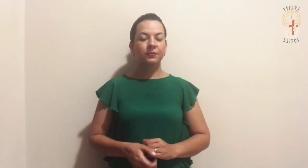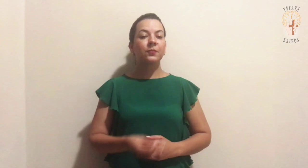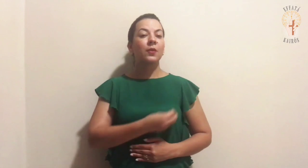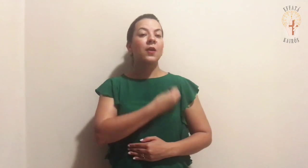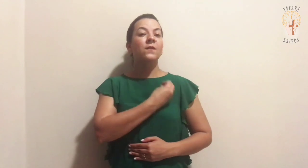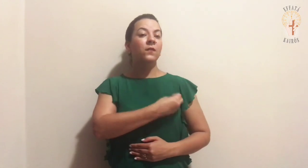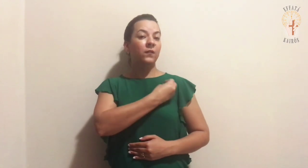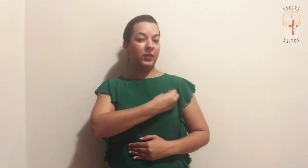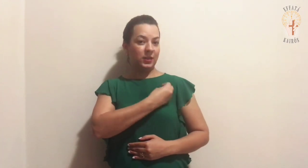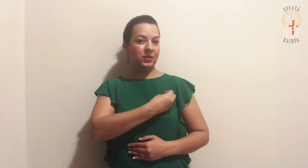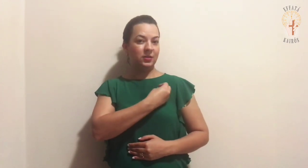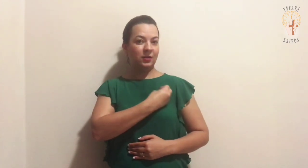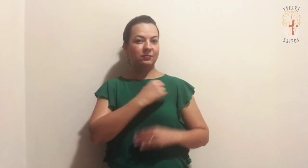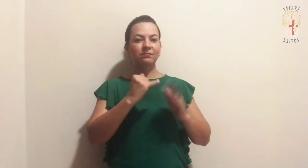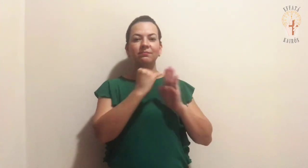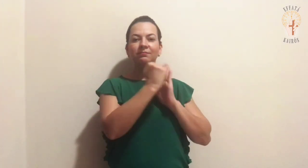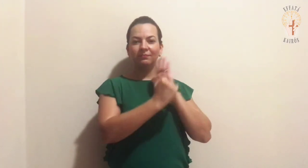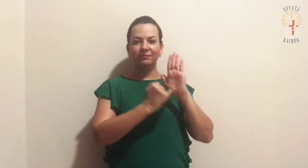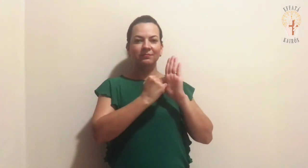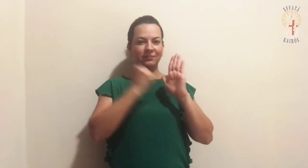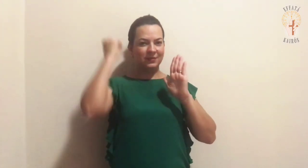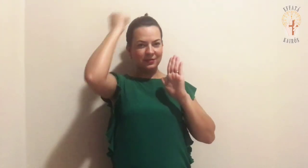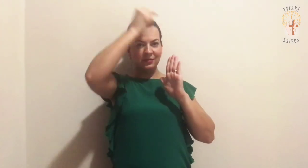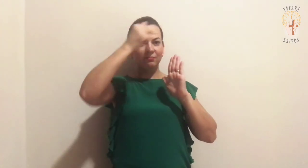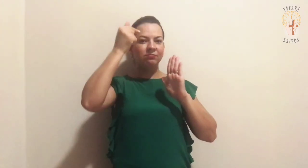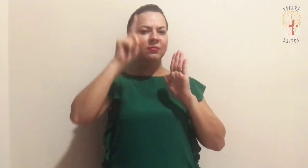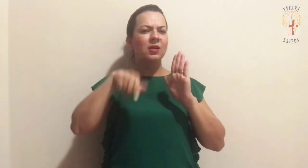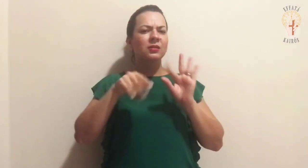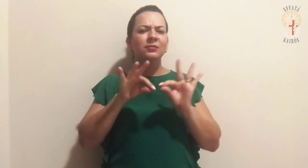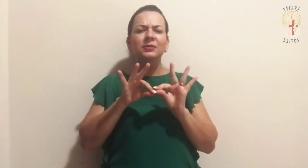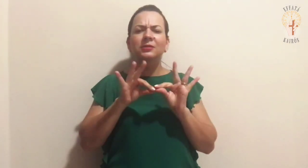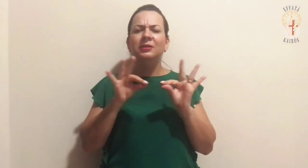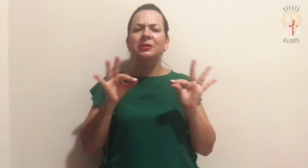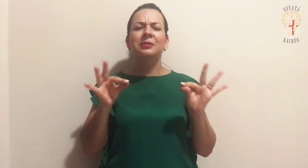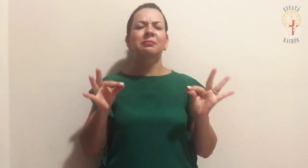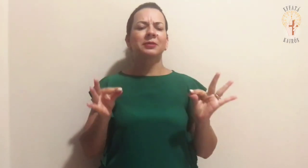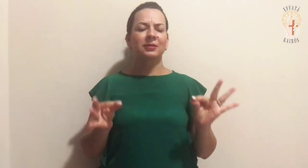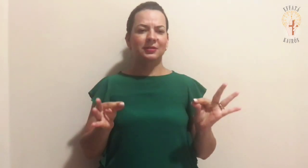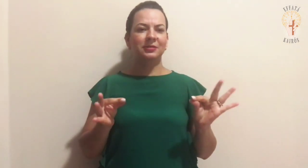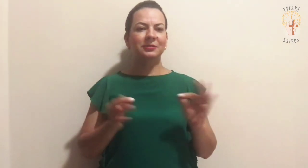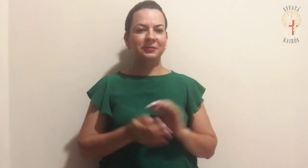The Simple Life of Saint Joseph